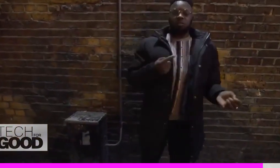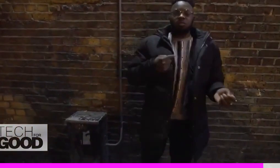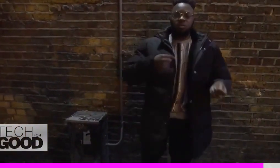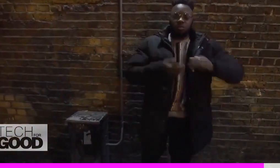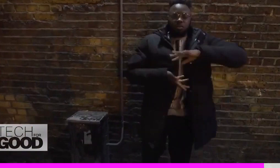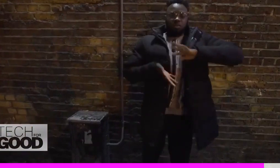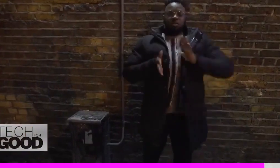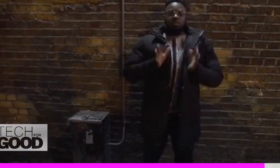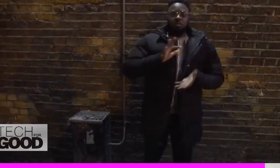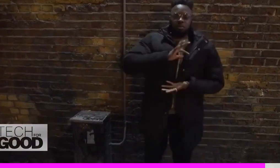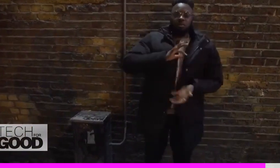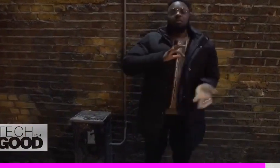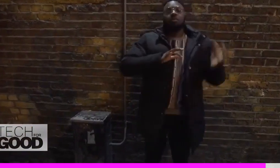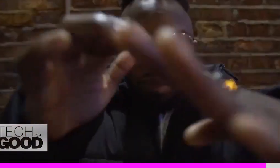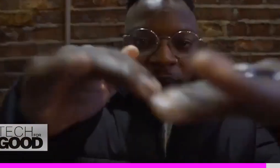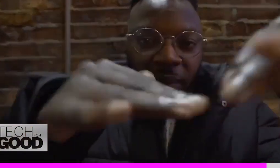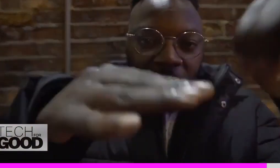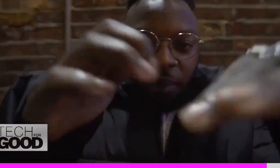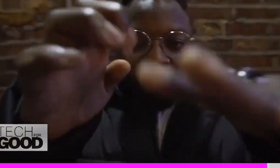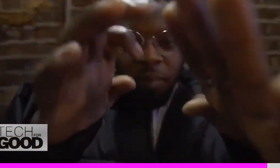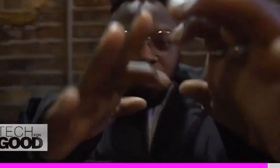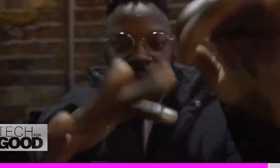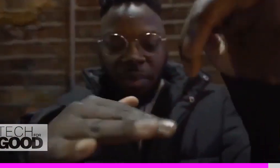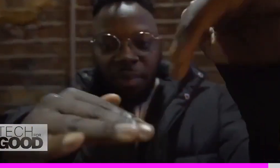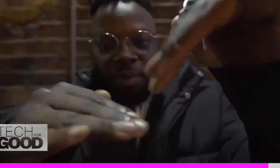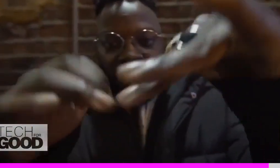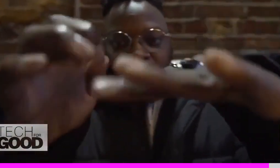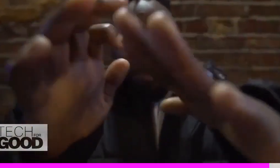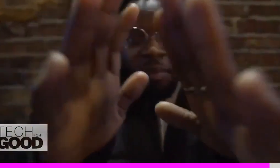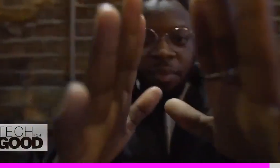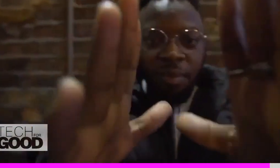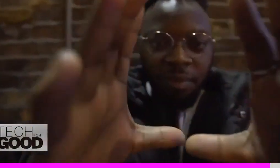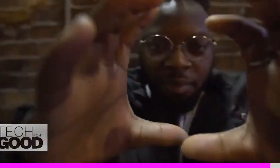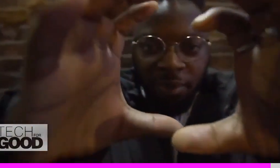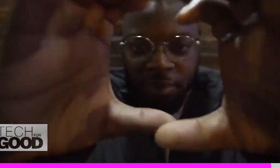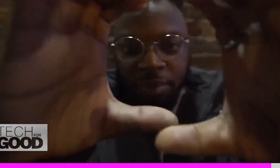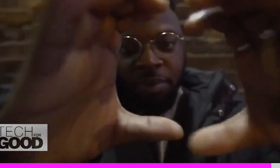I think it's really important for me to be able to be a role model for other dancers.